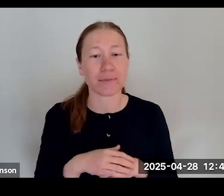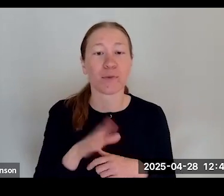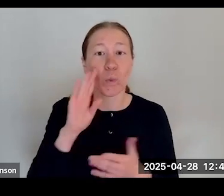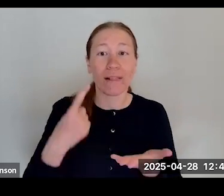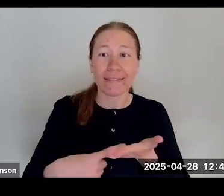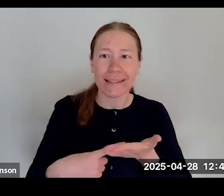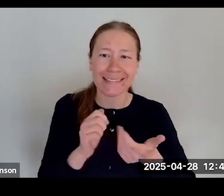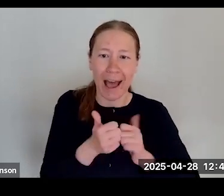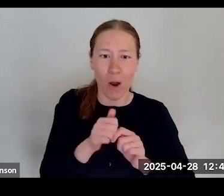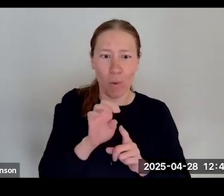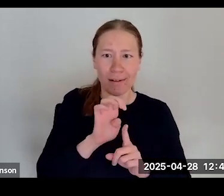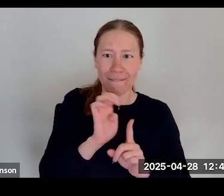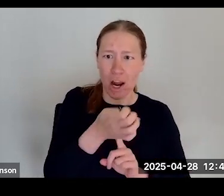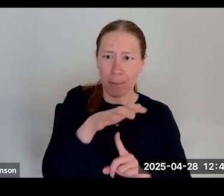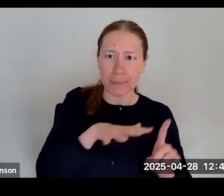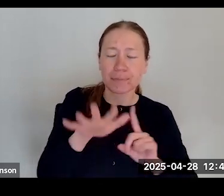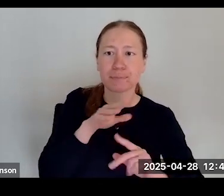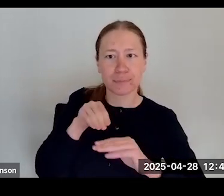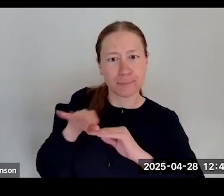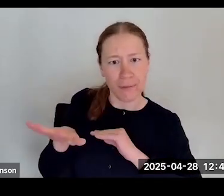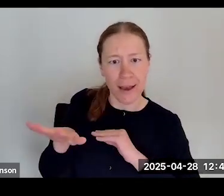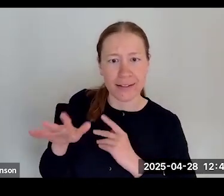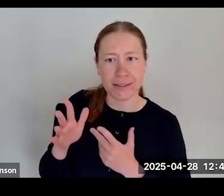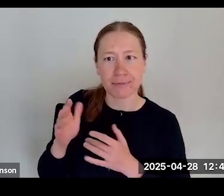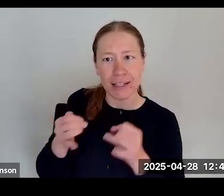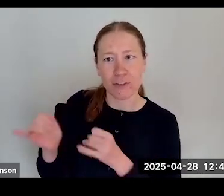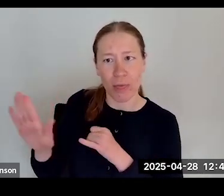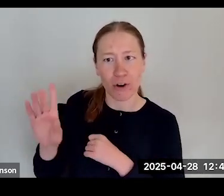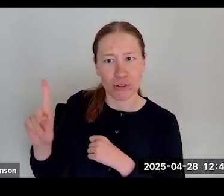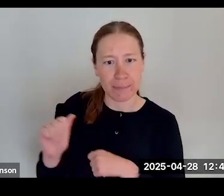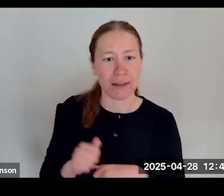on an individual's disability, talking about some accommodation options